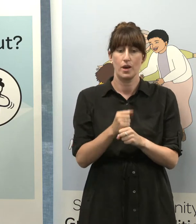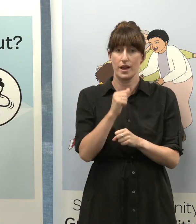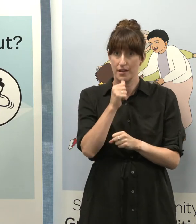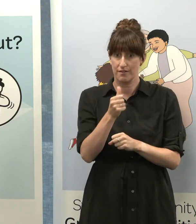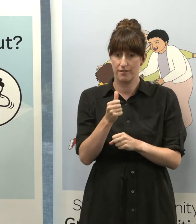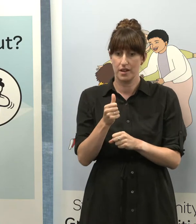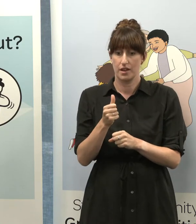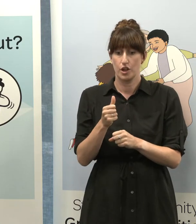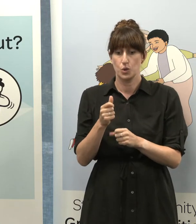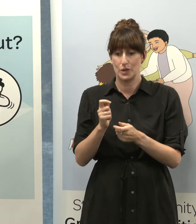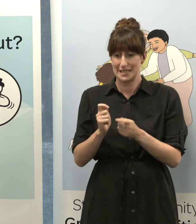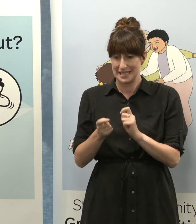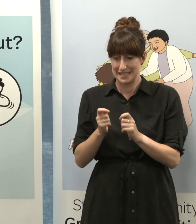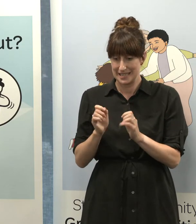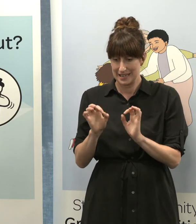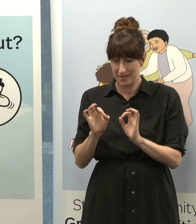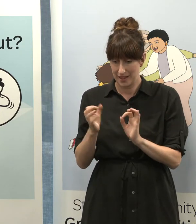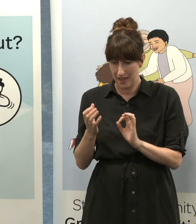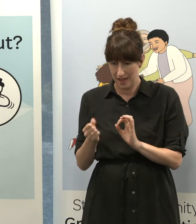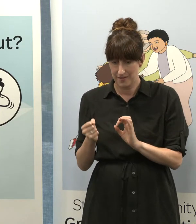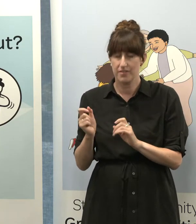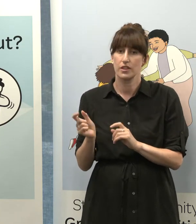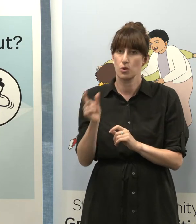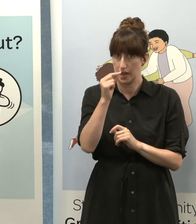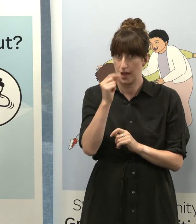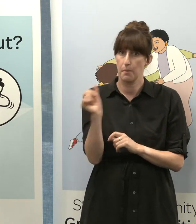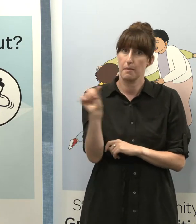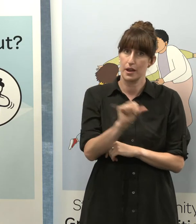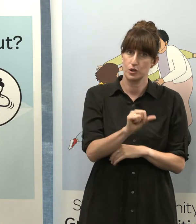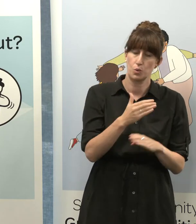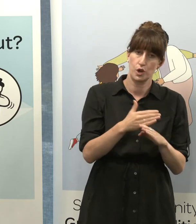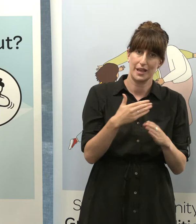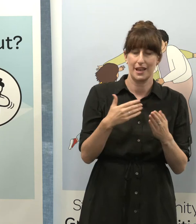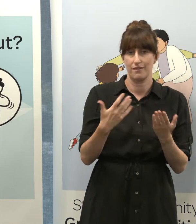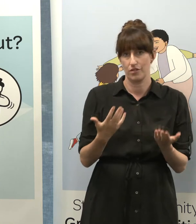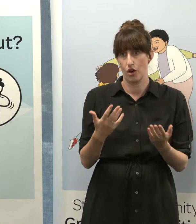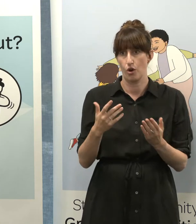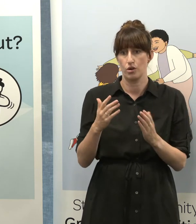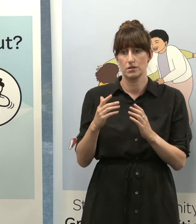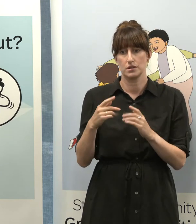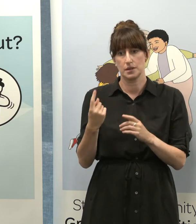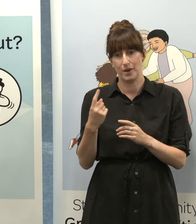have been in place since the start of the outbreak so the critical worker exemption scheme, using rapid antigen